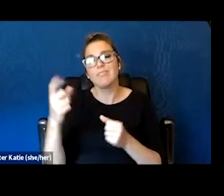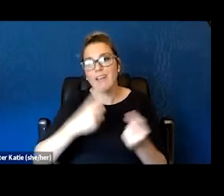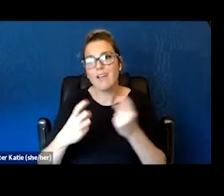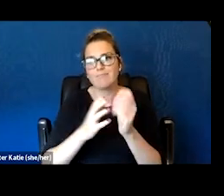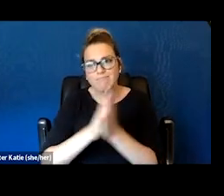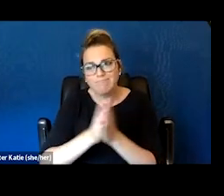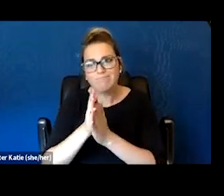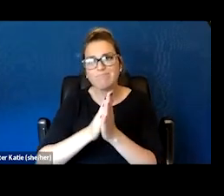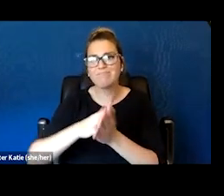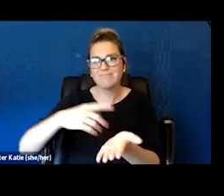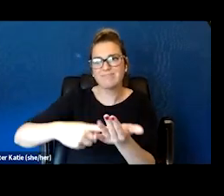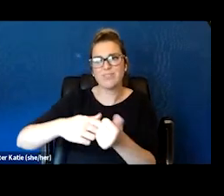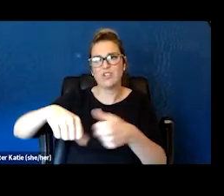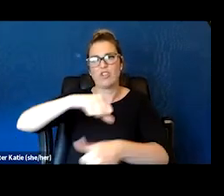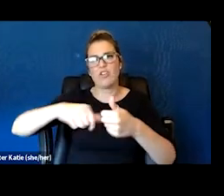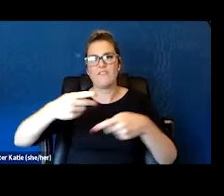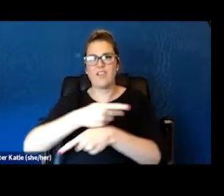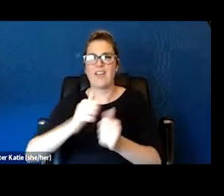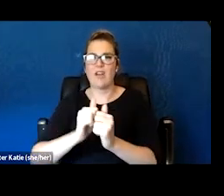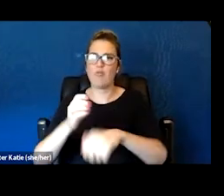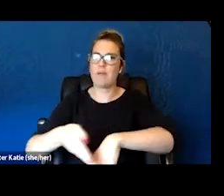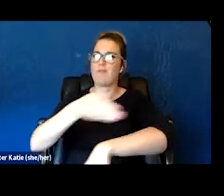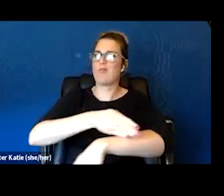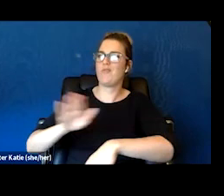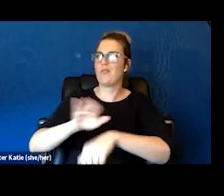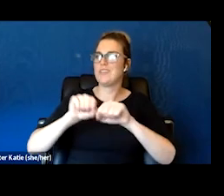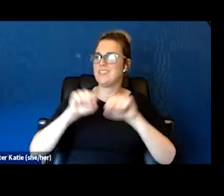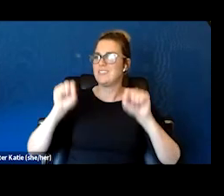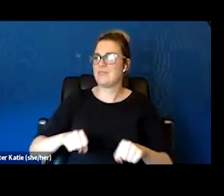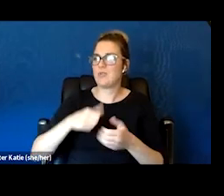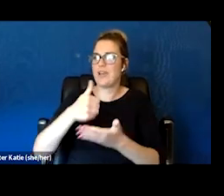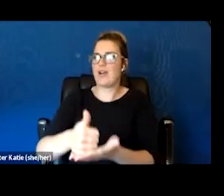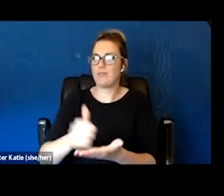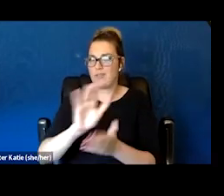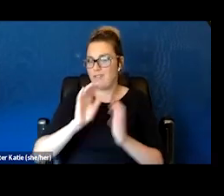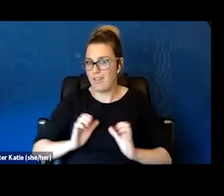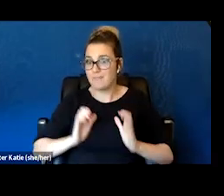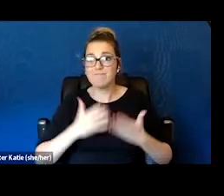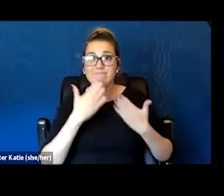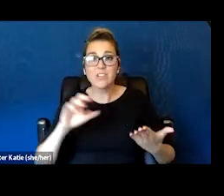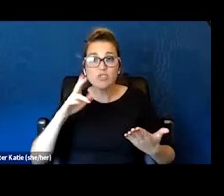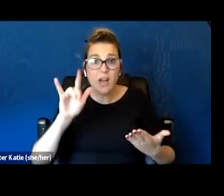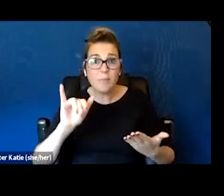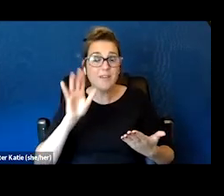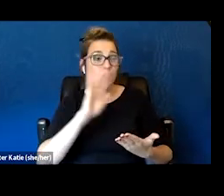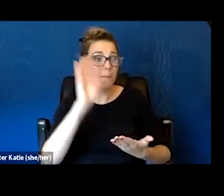about how to make improvements for the people that you're working with. And thank you again so much to Shelby for your presentation and answering all these questions.